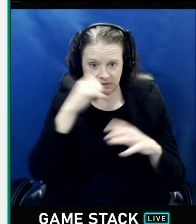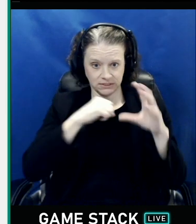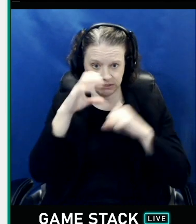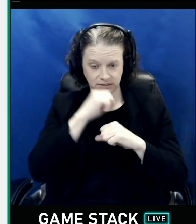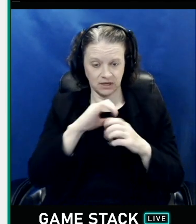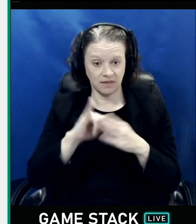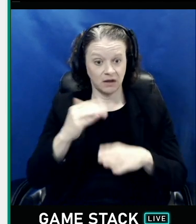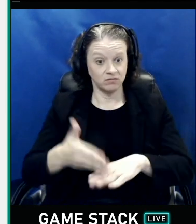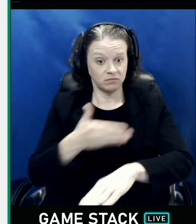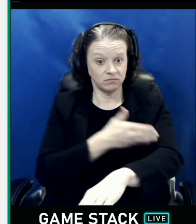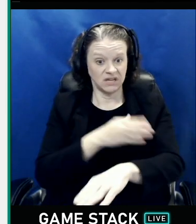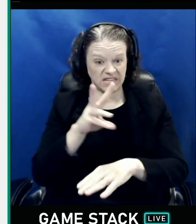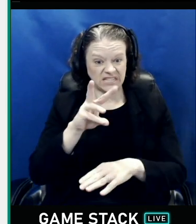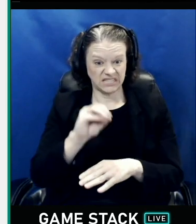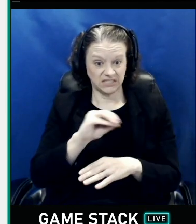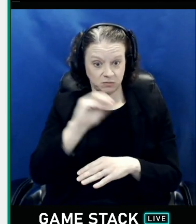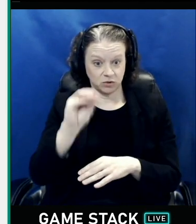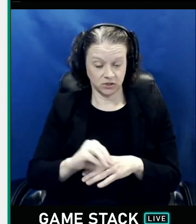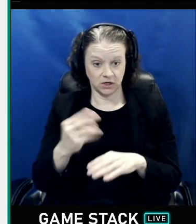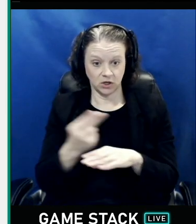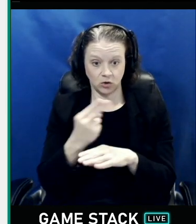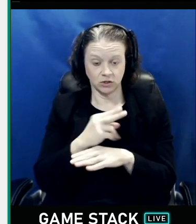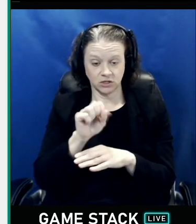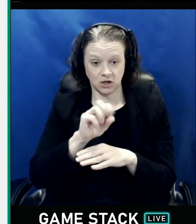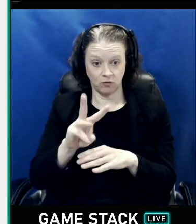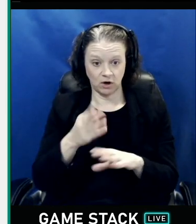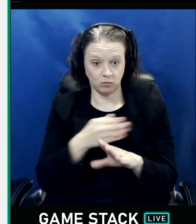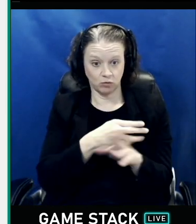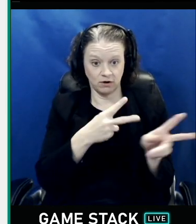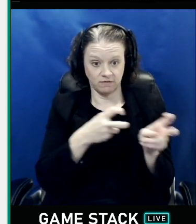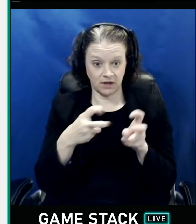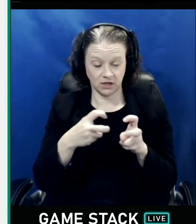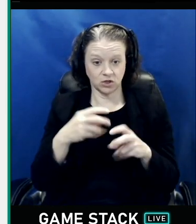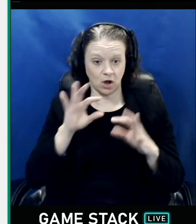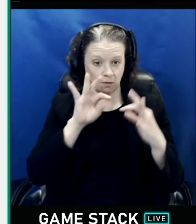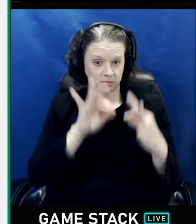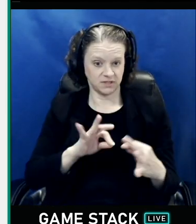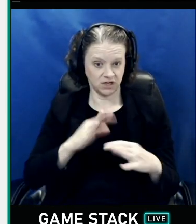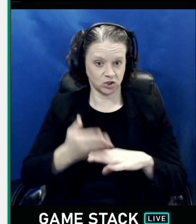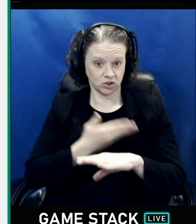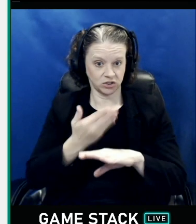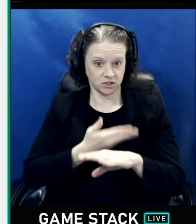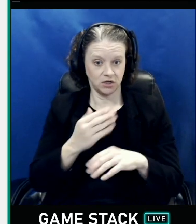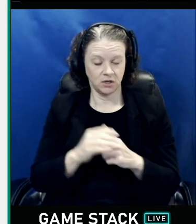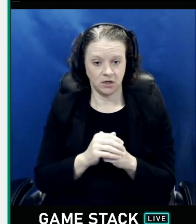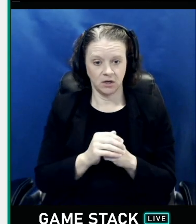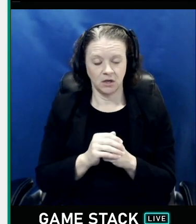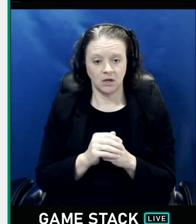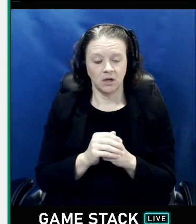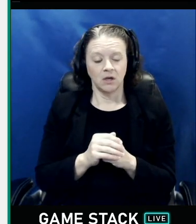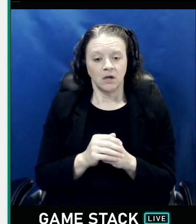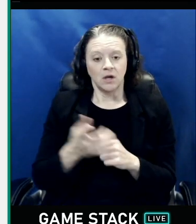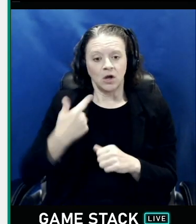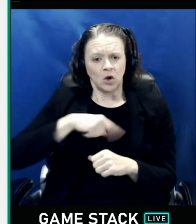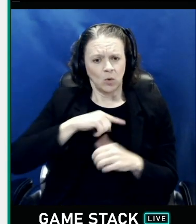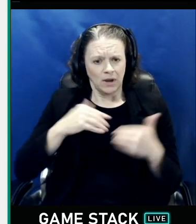using software prefetch optimizations. Results may vary significantly, persistent with different cache sizes or different memory latency.